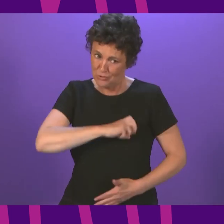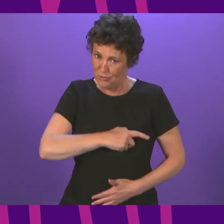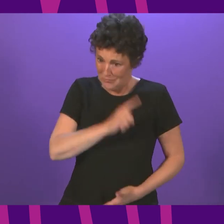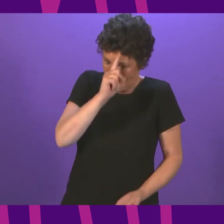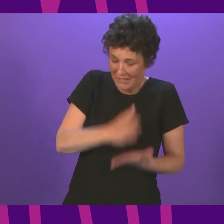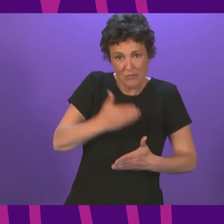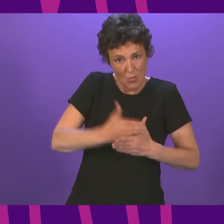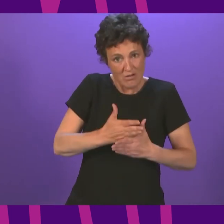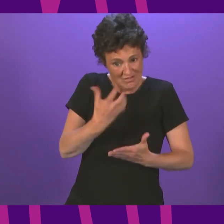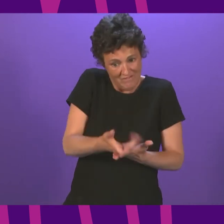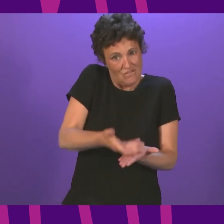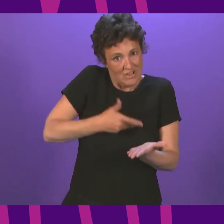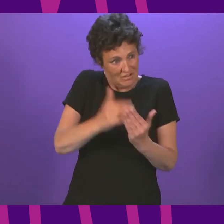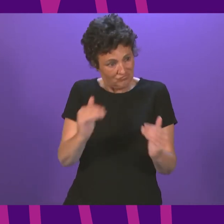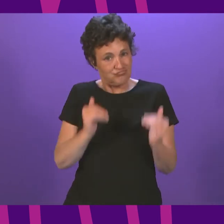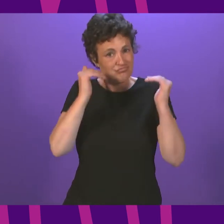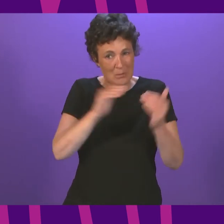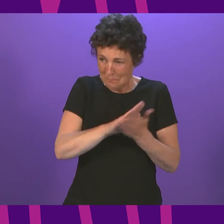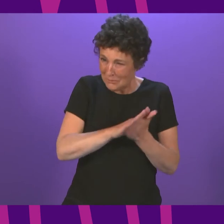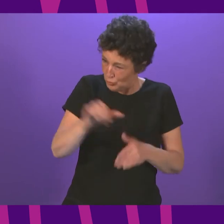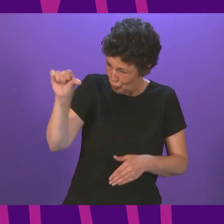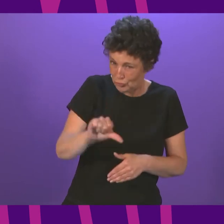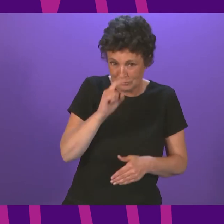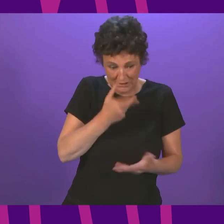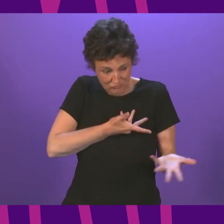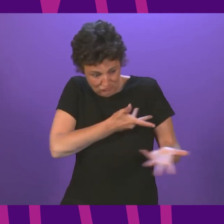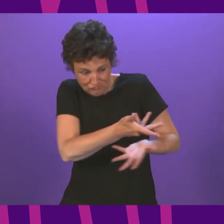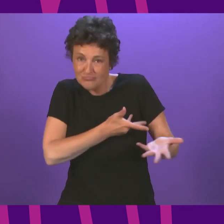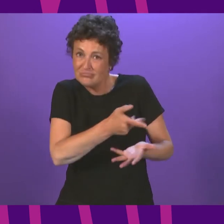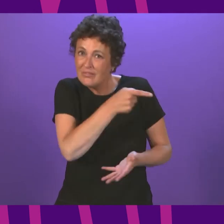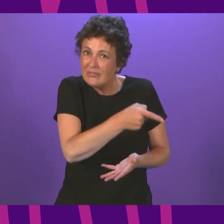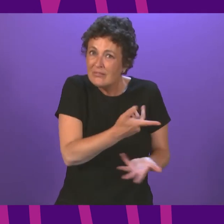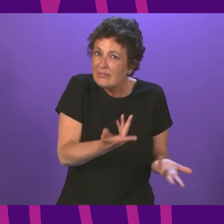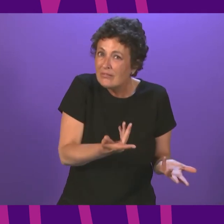require it to consult businesses that receive support from the state on increasing trade